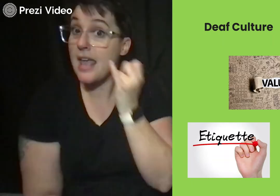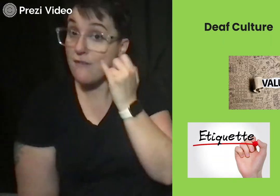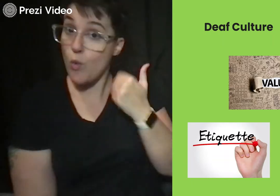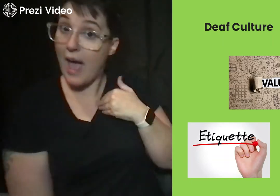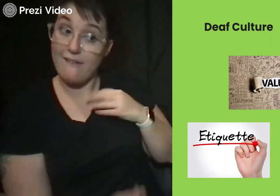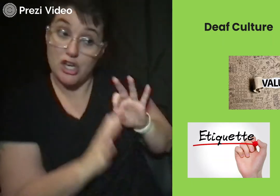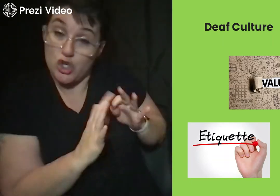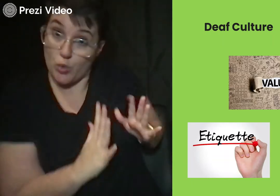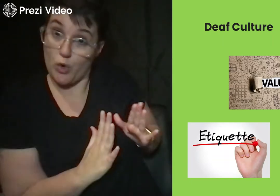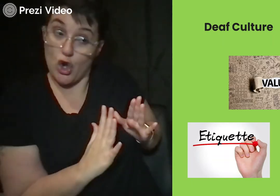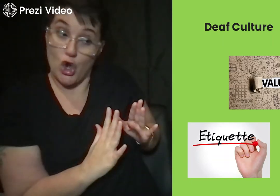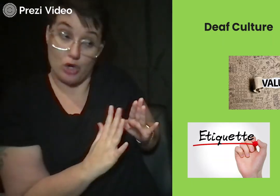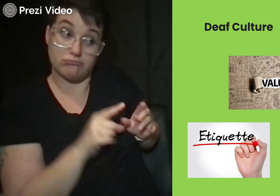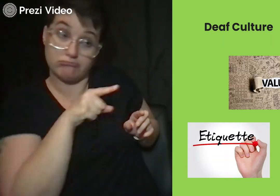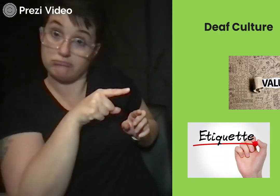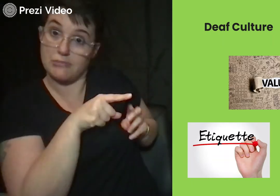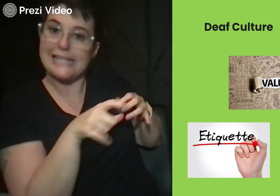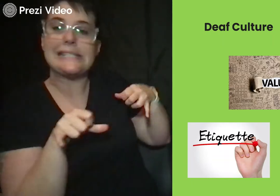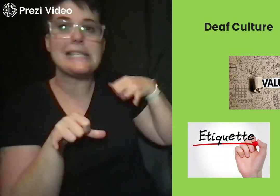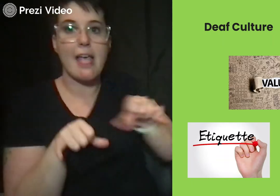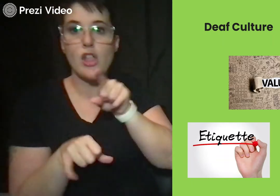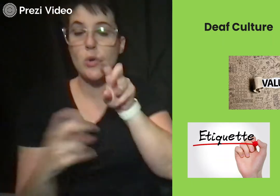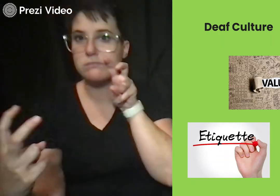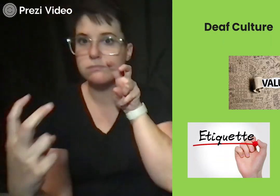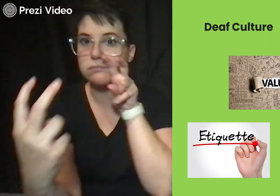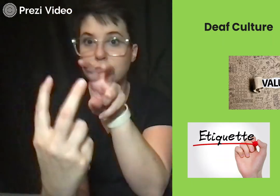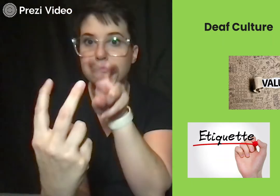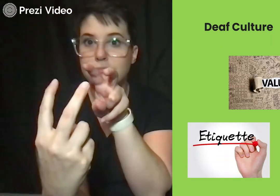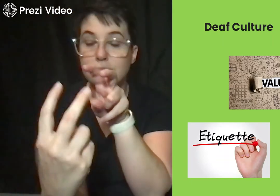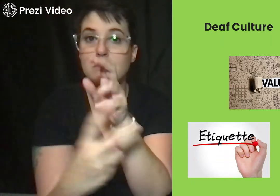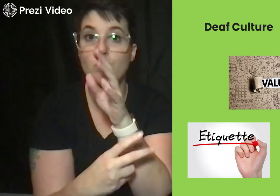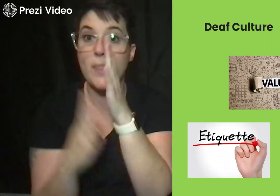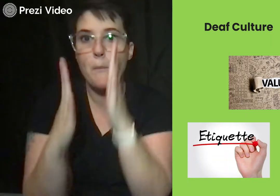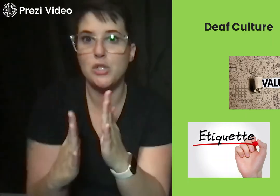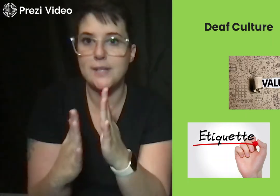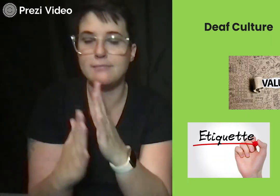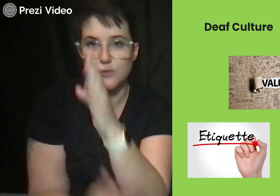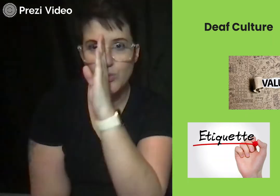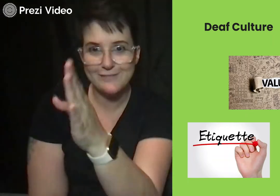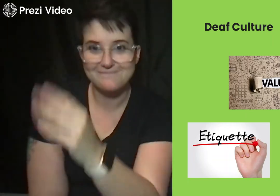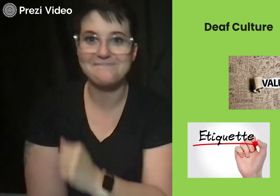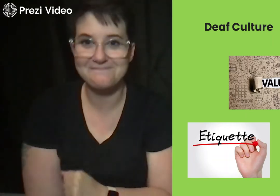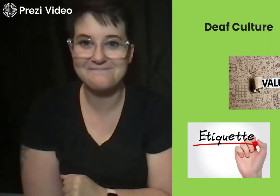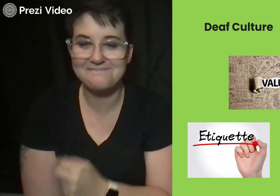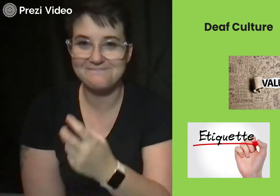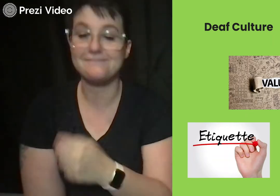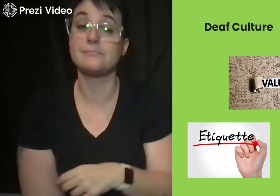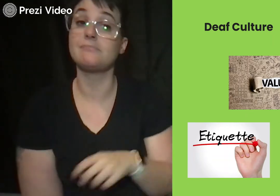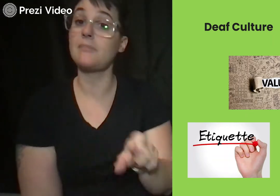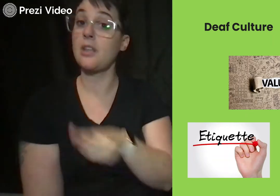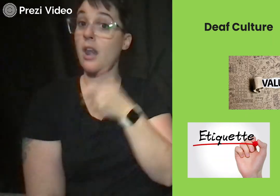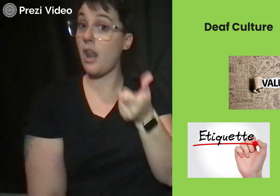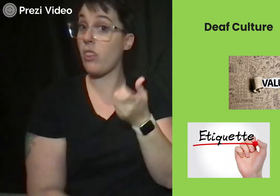Even if you are communicating through an interpreter, you should still be looking at your student.